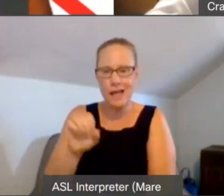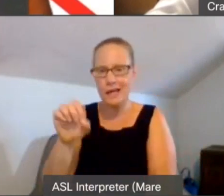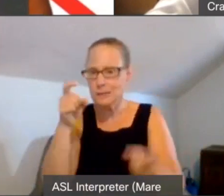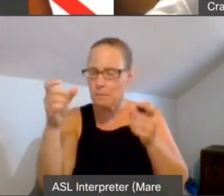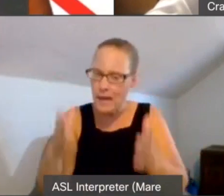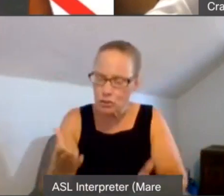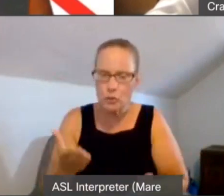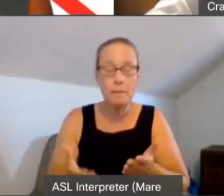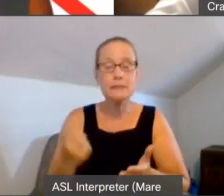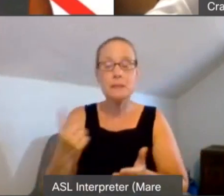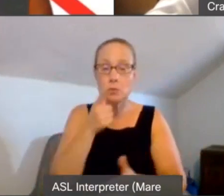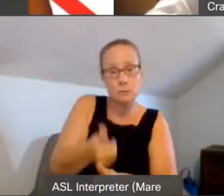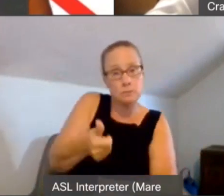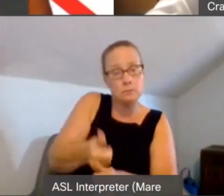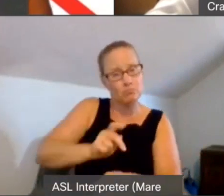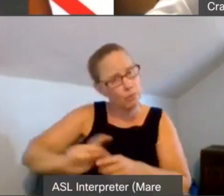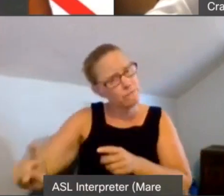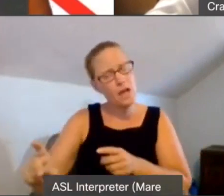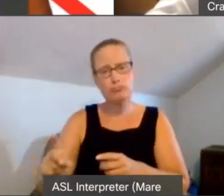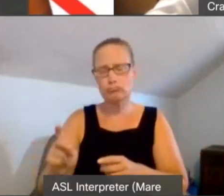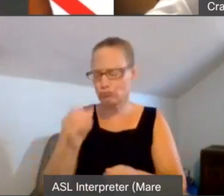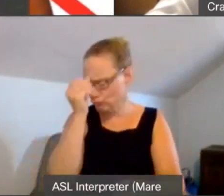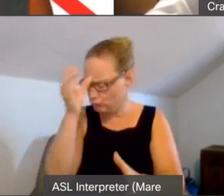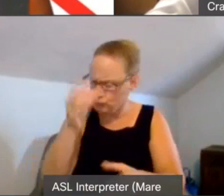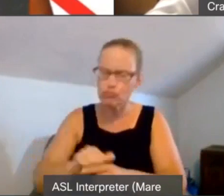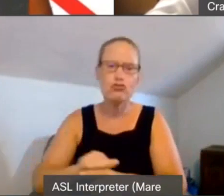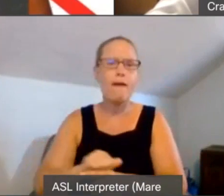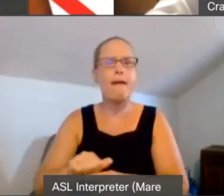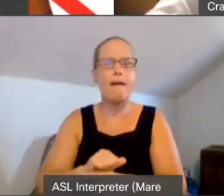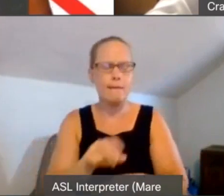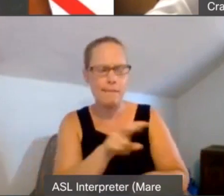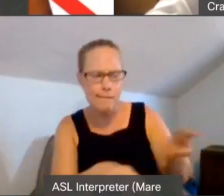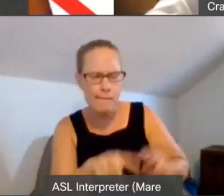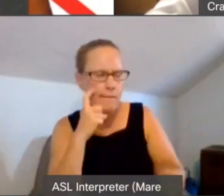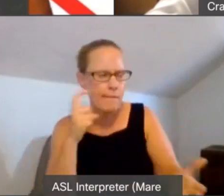trained to make these determinations early on, detect people early on.